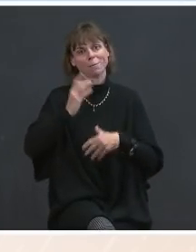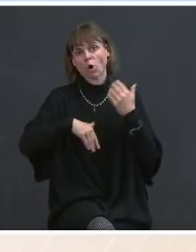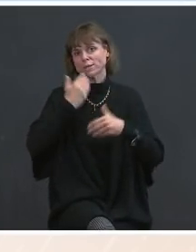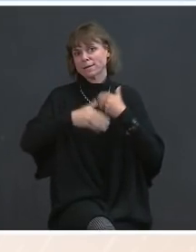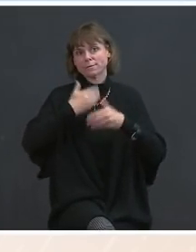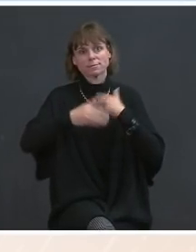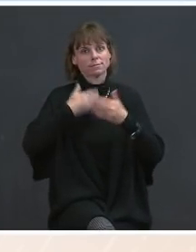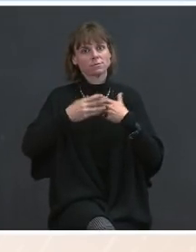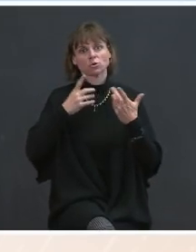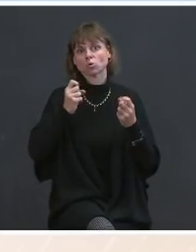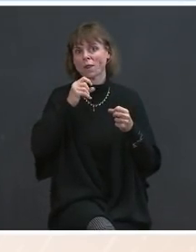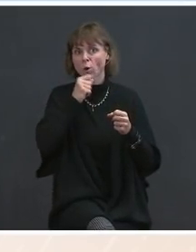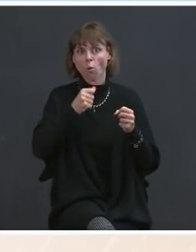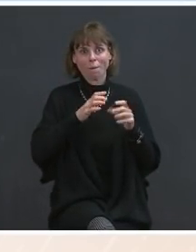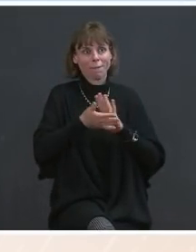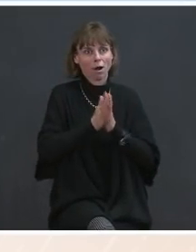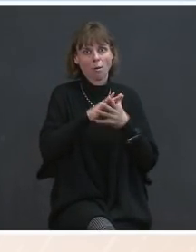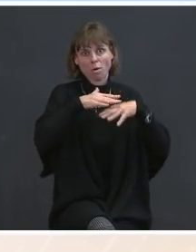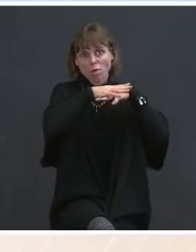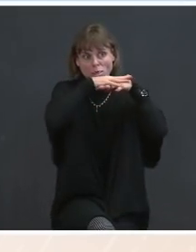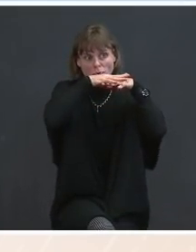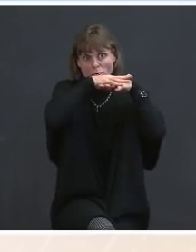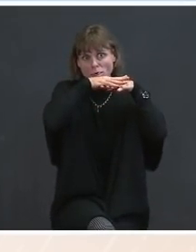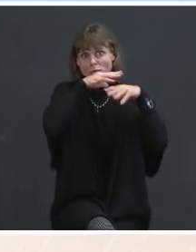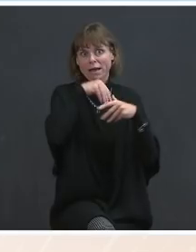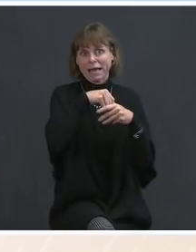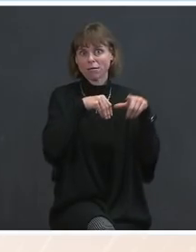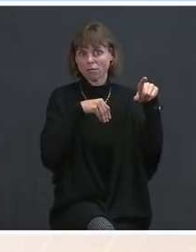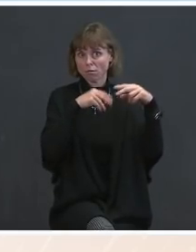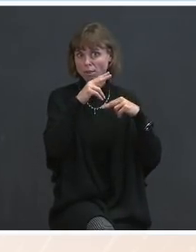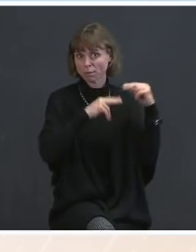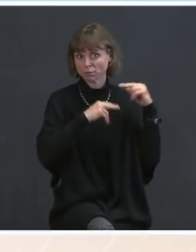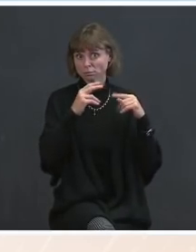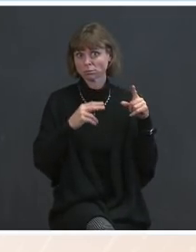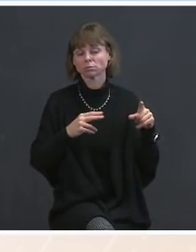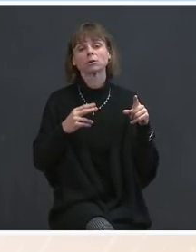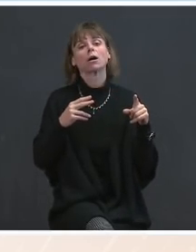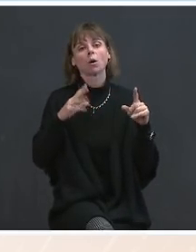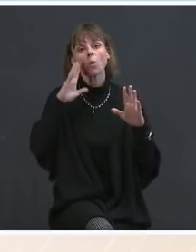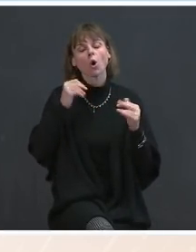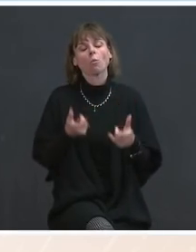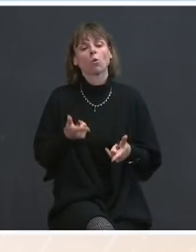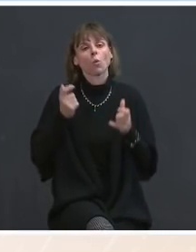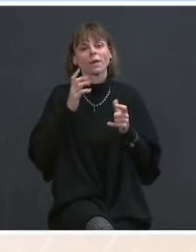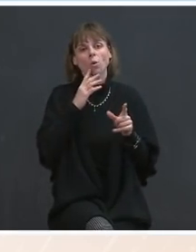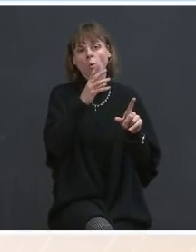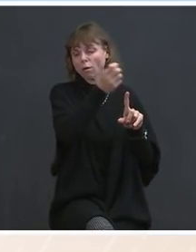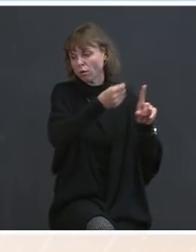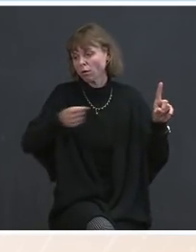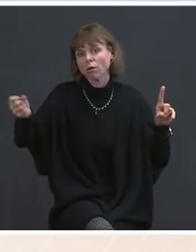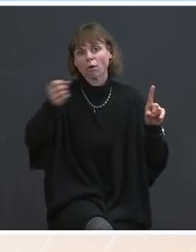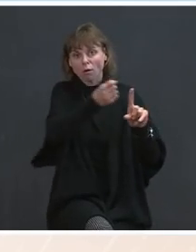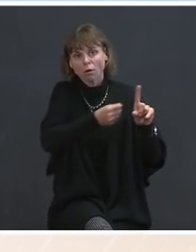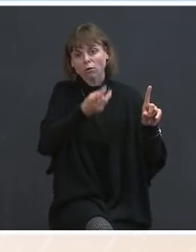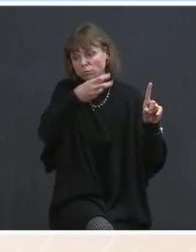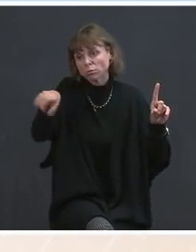This will hope -- we hope this will help quickly get children into HHS and ORR facilities, and placed with vetted sponsors and families.